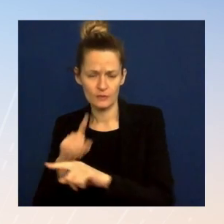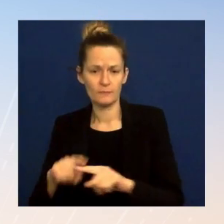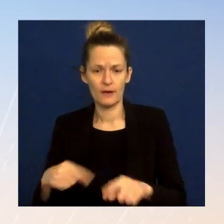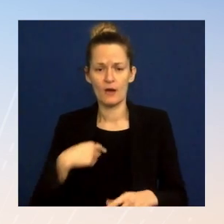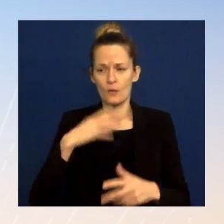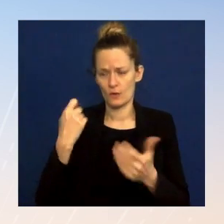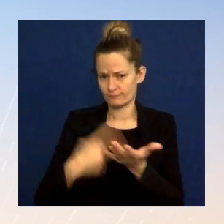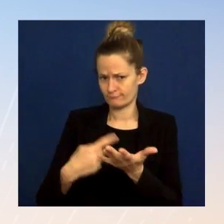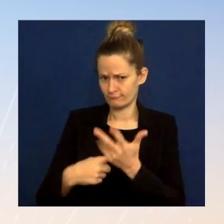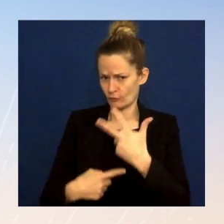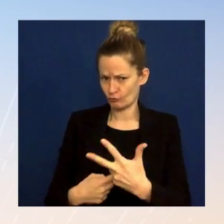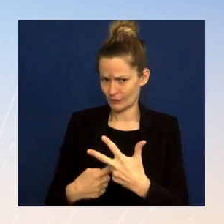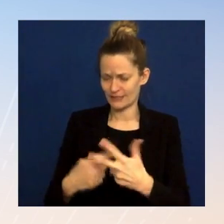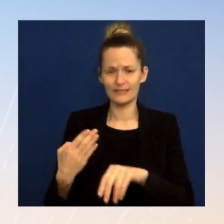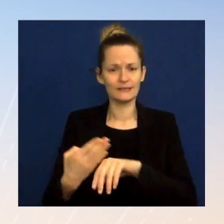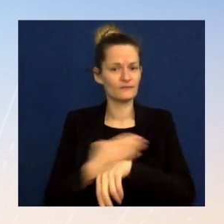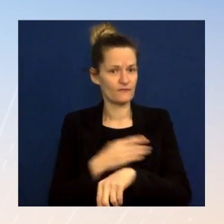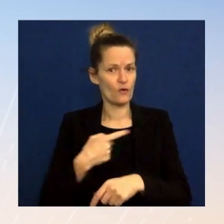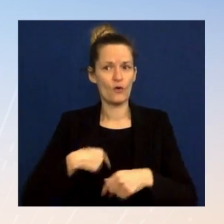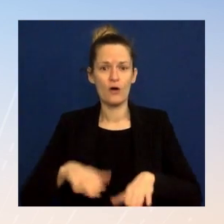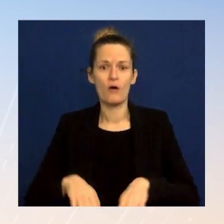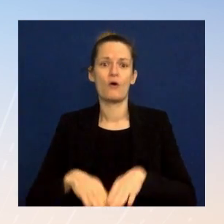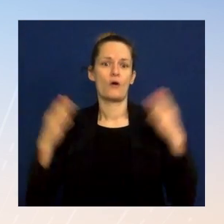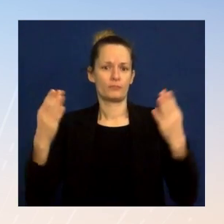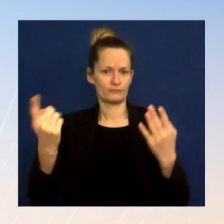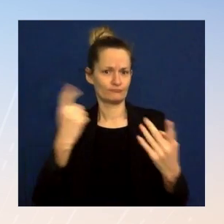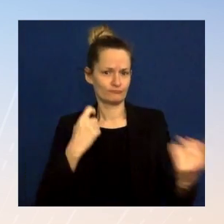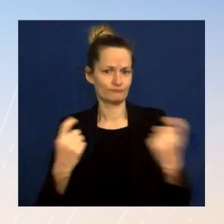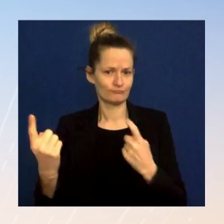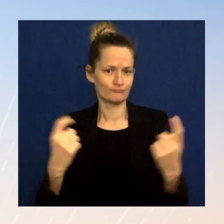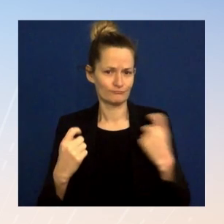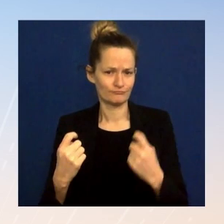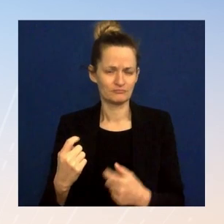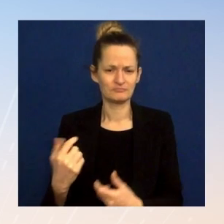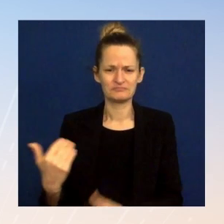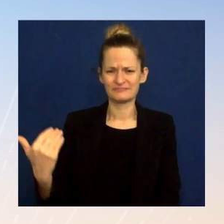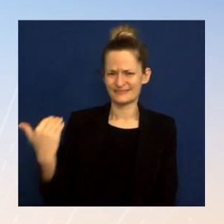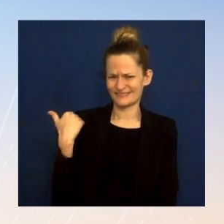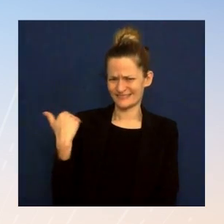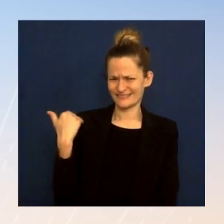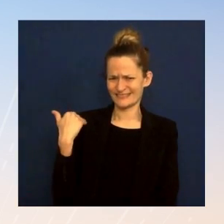The first is: After a lot of commentary in recent weeks about the state of the transatlantic relationship,